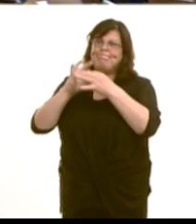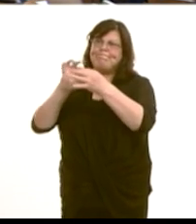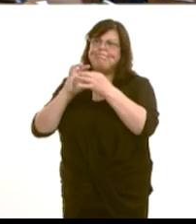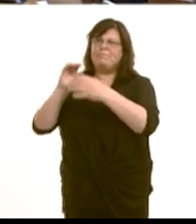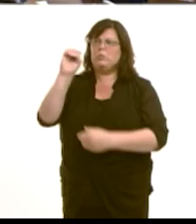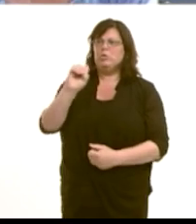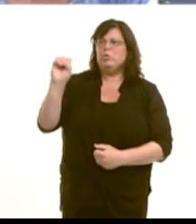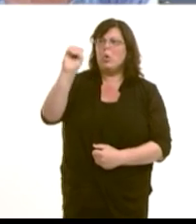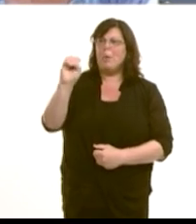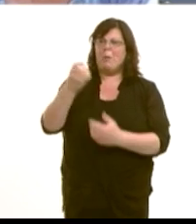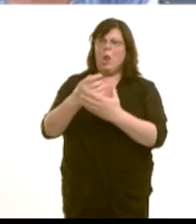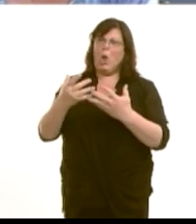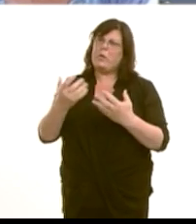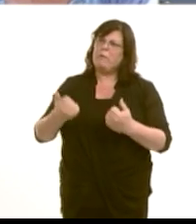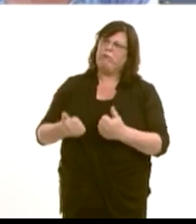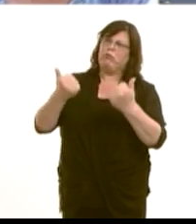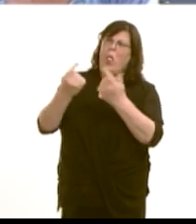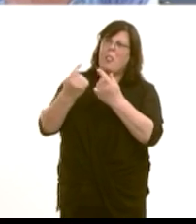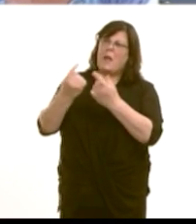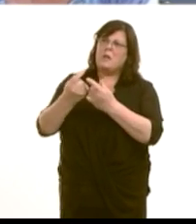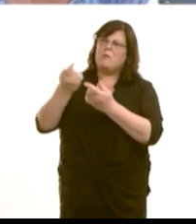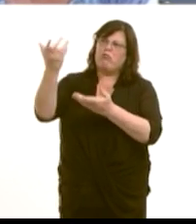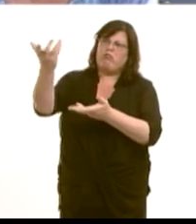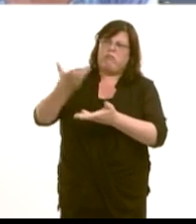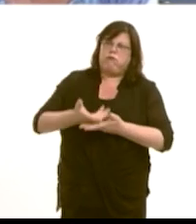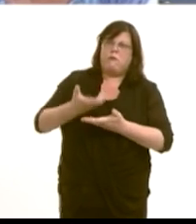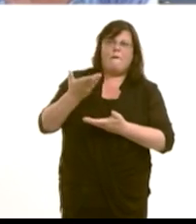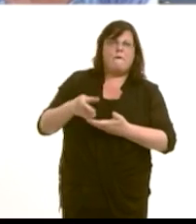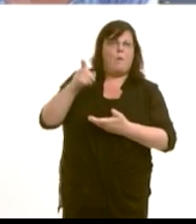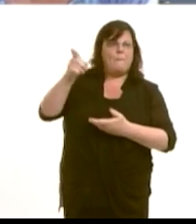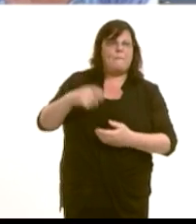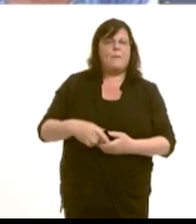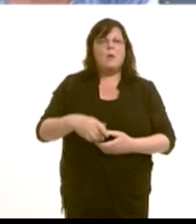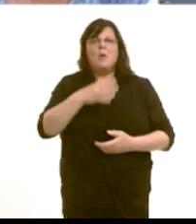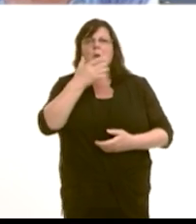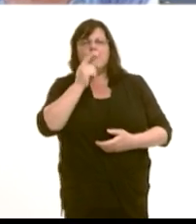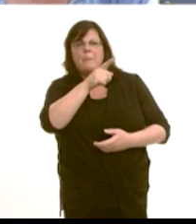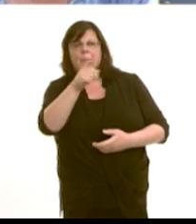Leanne Wood: Do you agree with me that those voices from civic society deserve to be heard